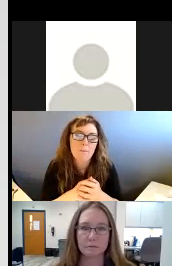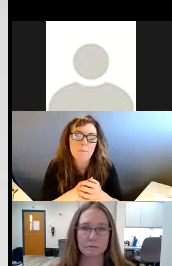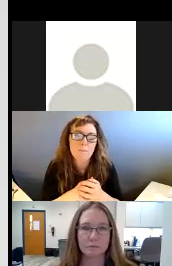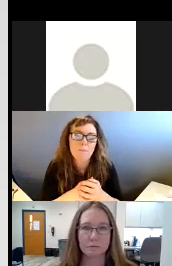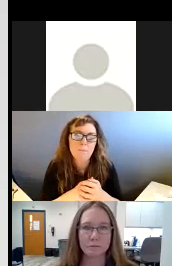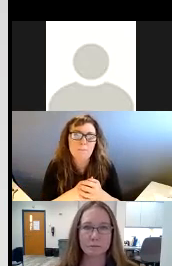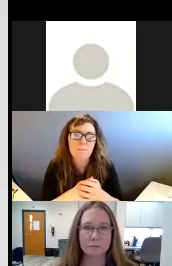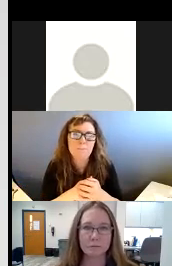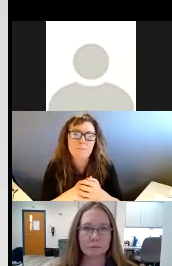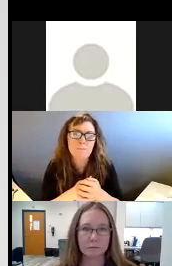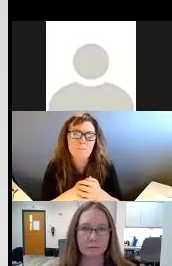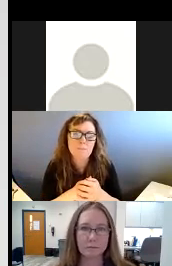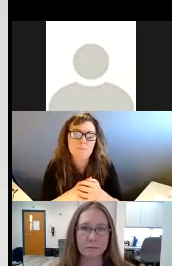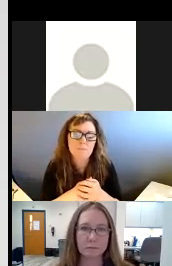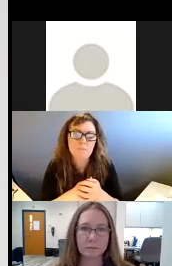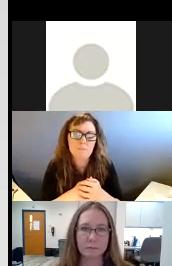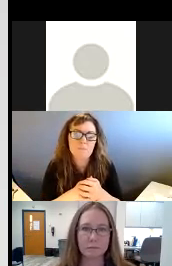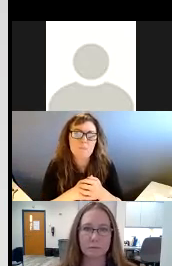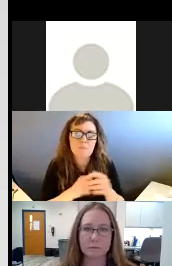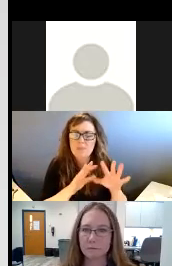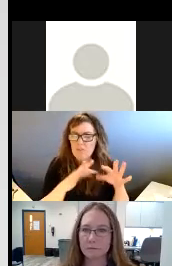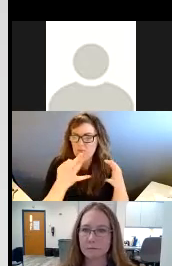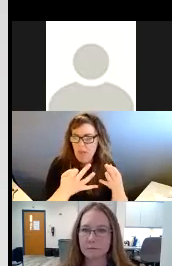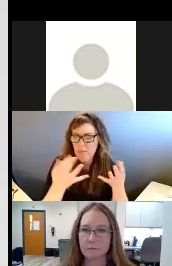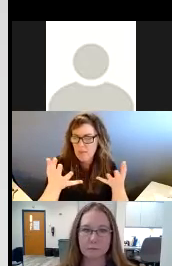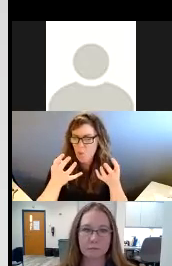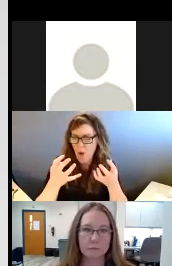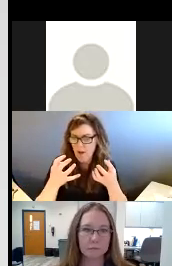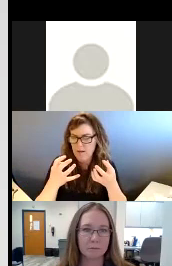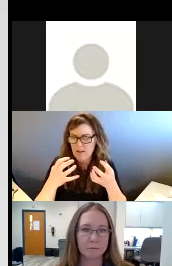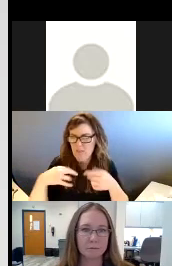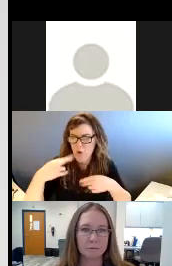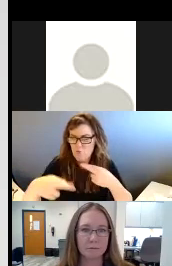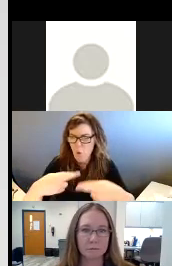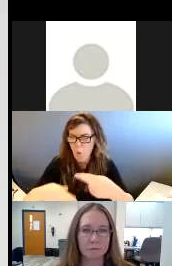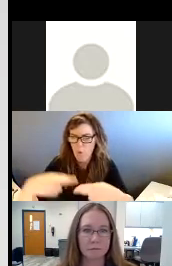EVERYTHING INTO A ROLLING SHOWER ANYWAYS.